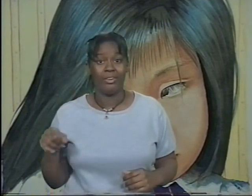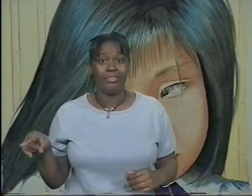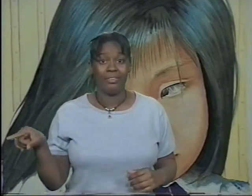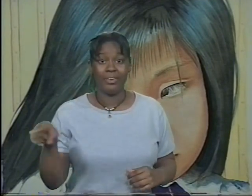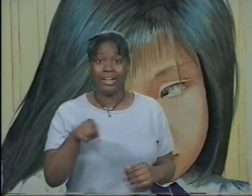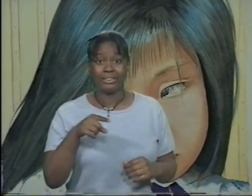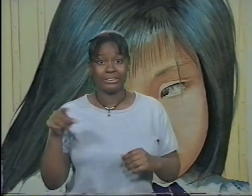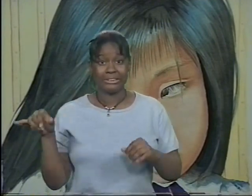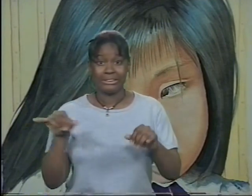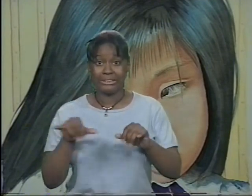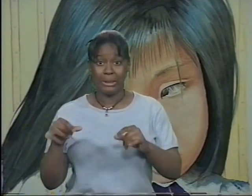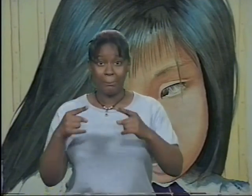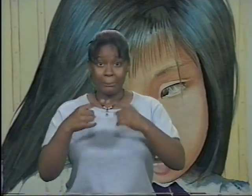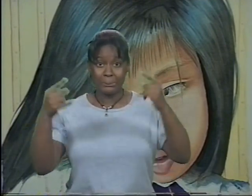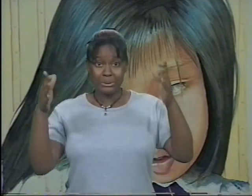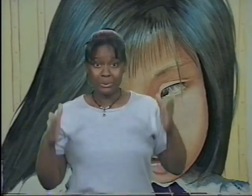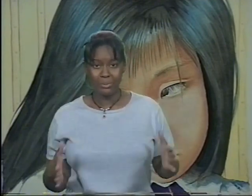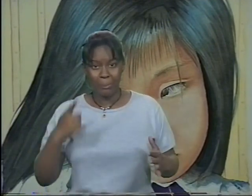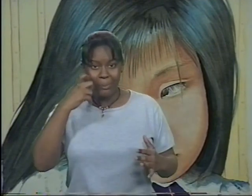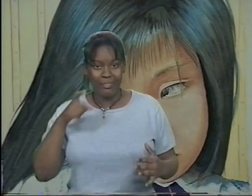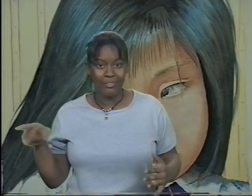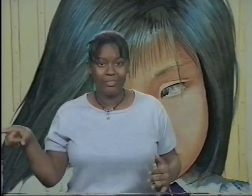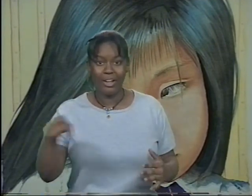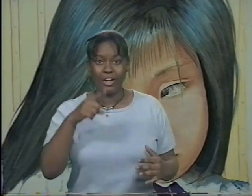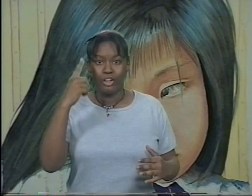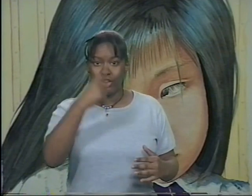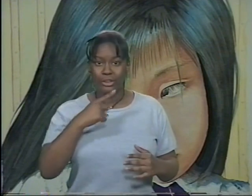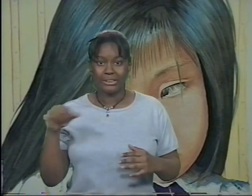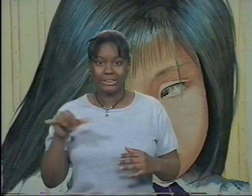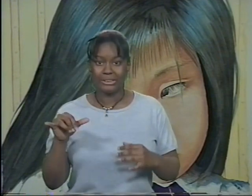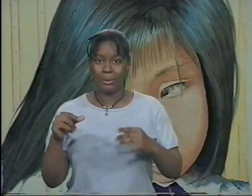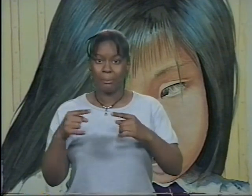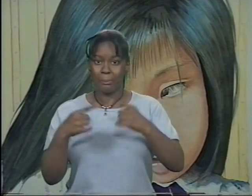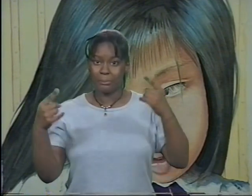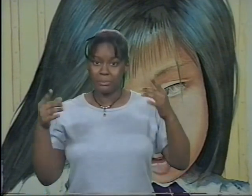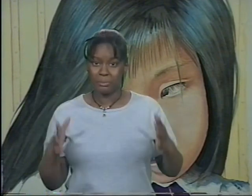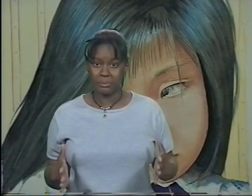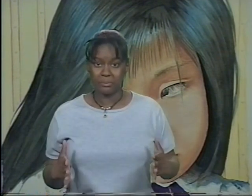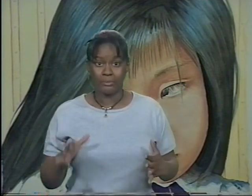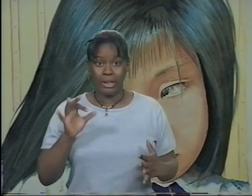They were being treated like the enemy just because they looked like the enemy.